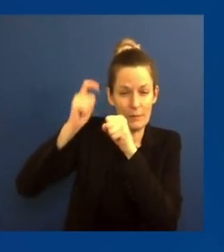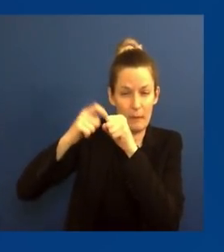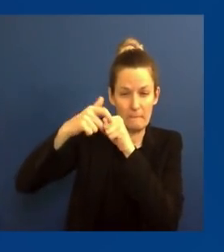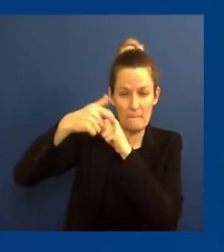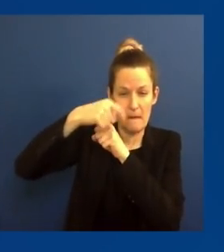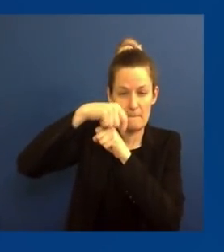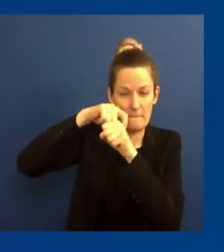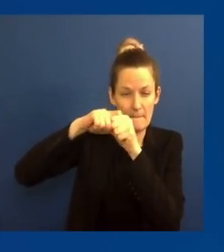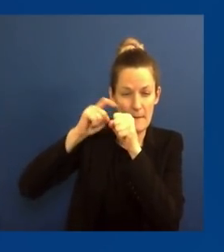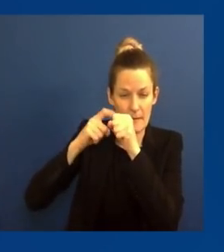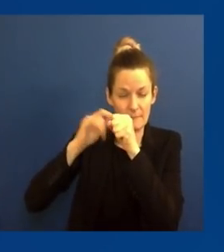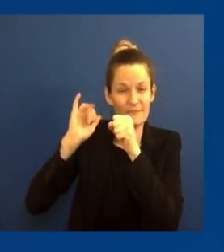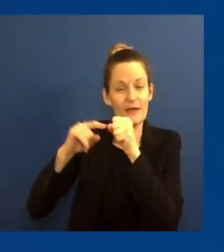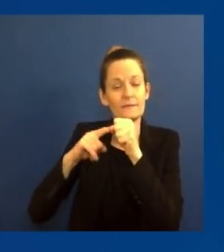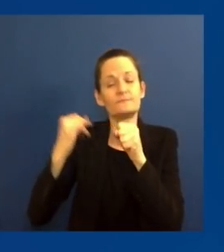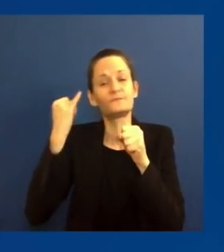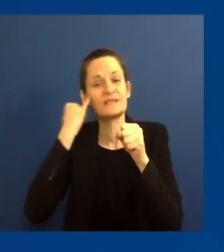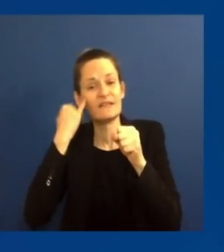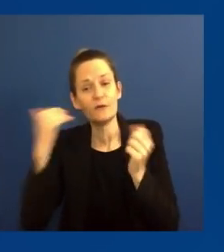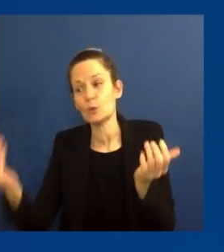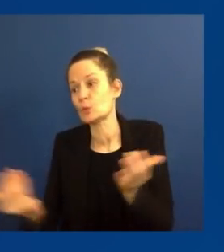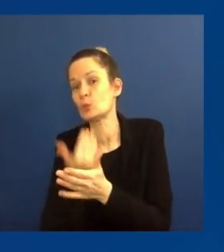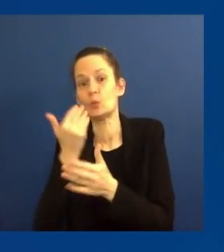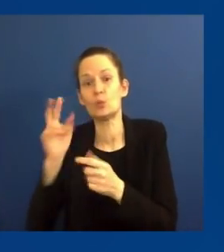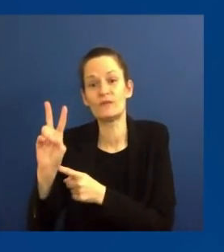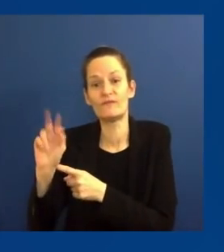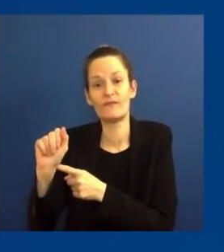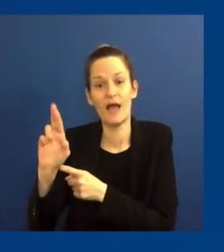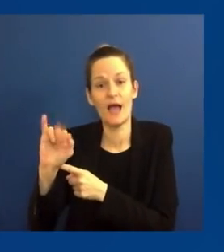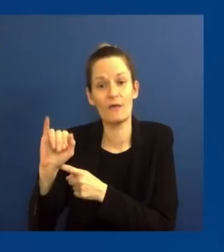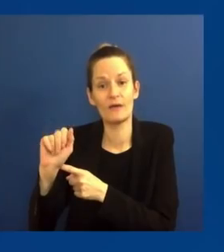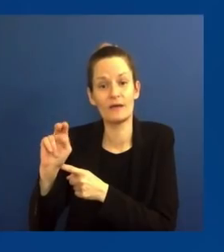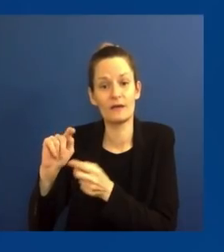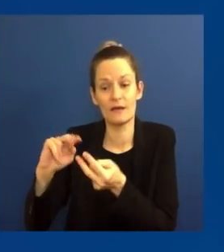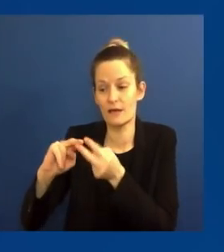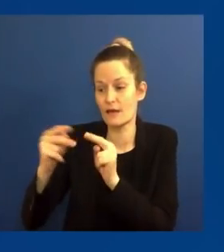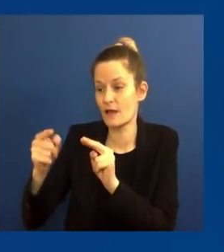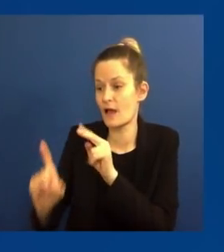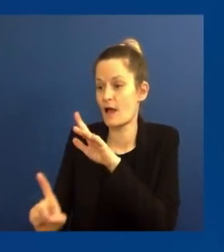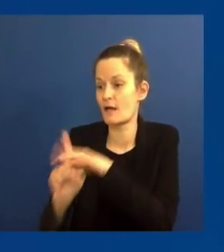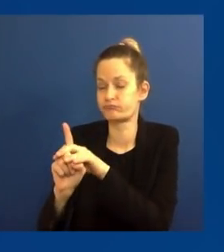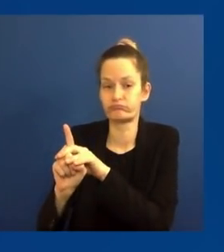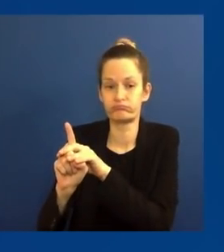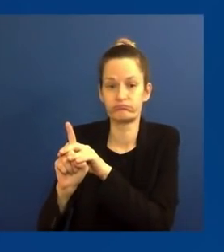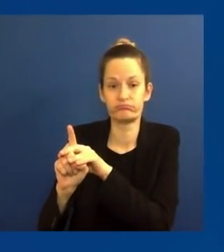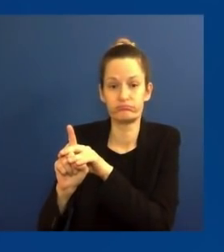the background immunity, together with the fact that we likely will boost against a different variant,